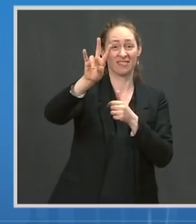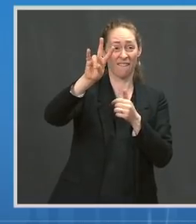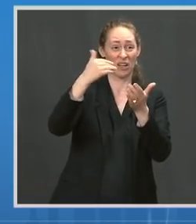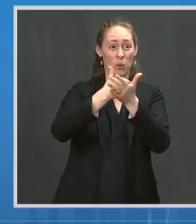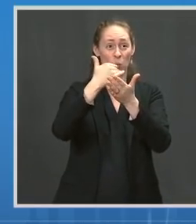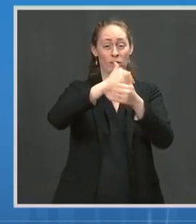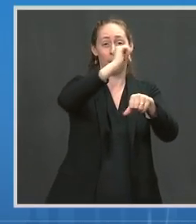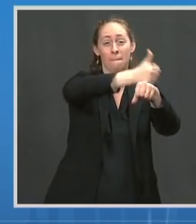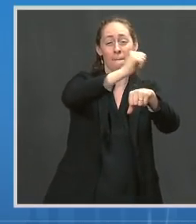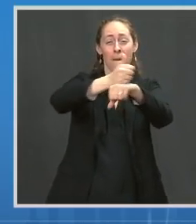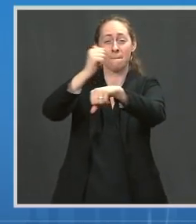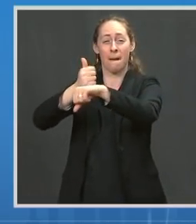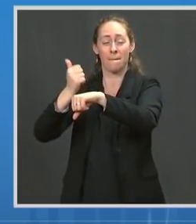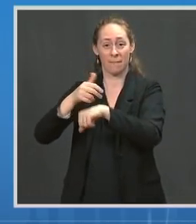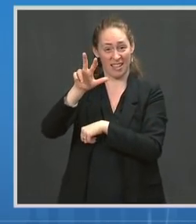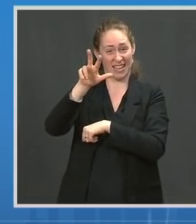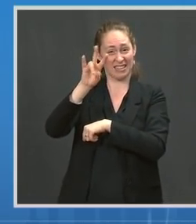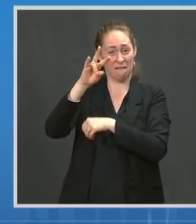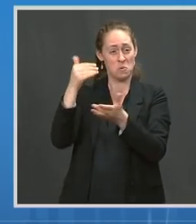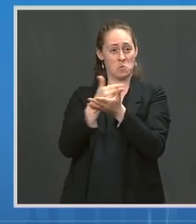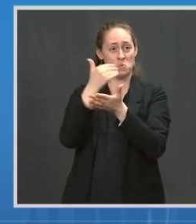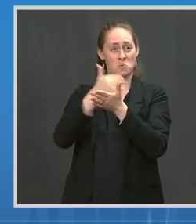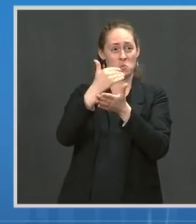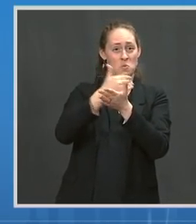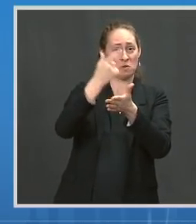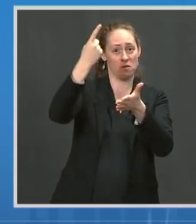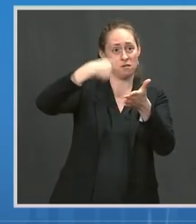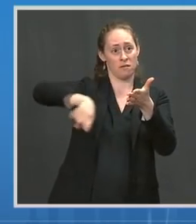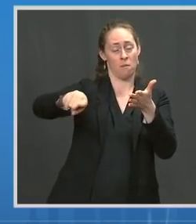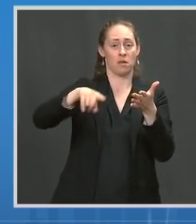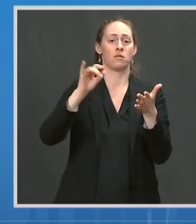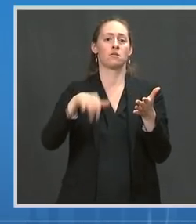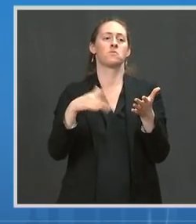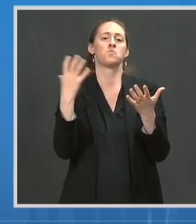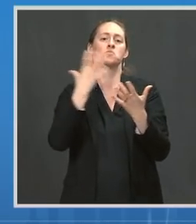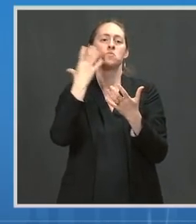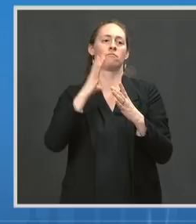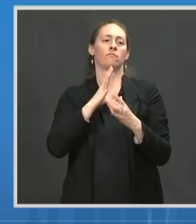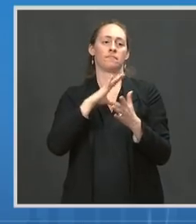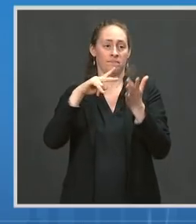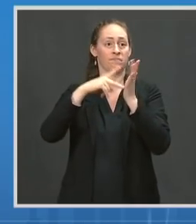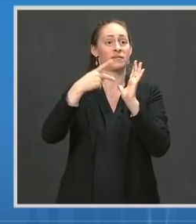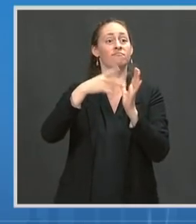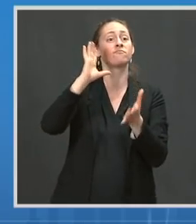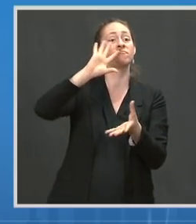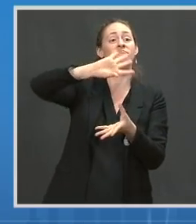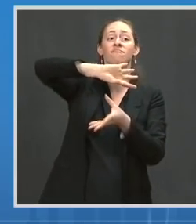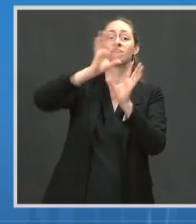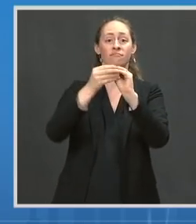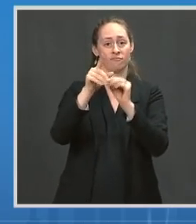with a combined capacity of administering a total of 125,000 shots per day.